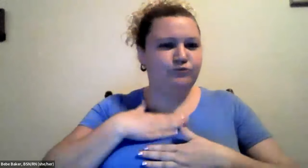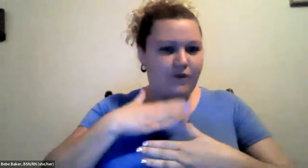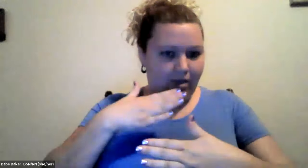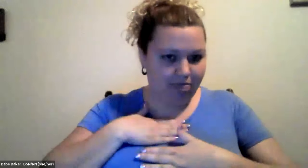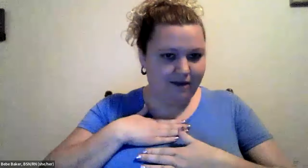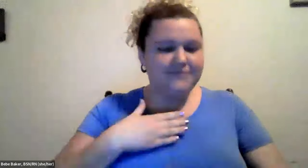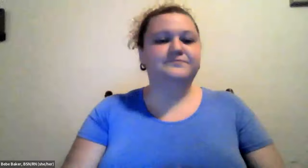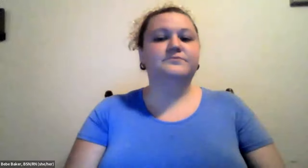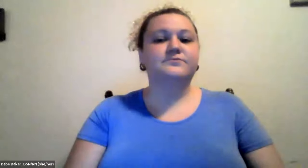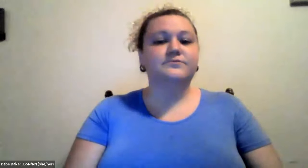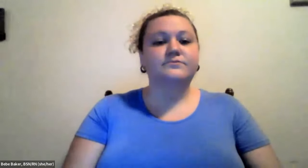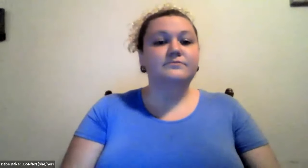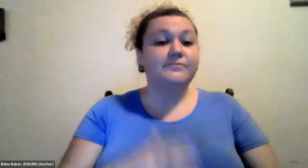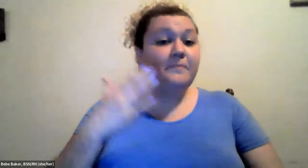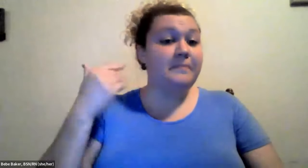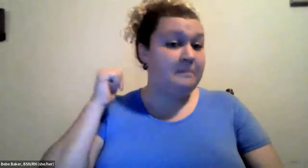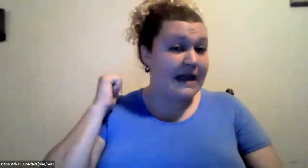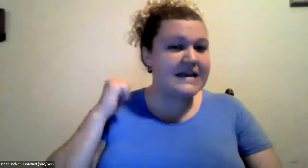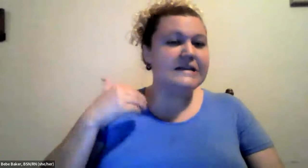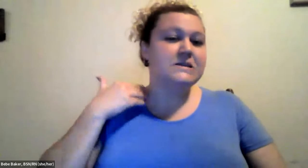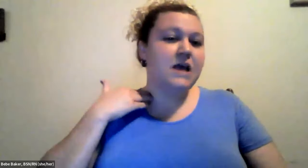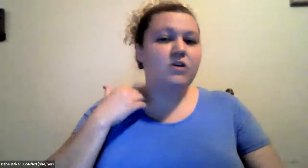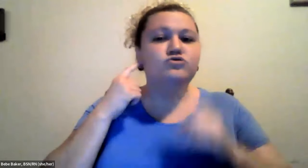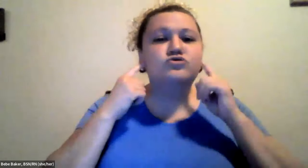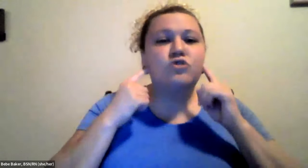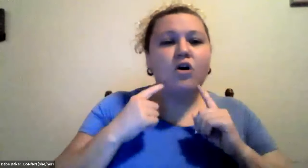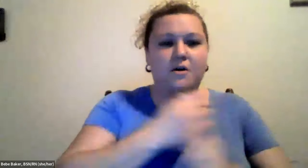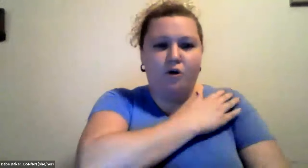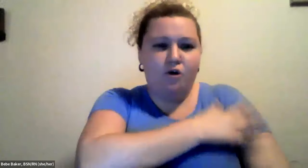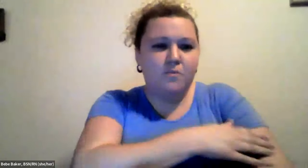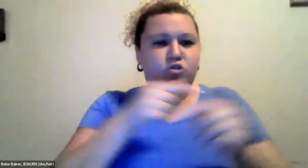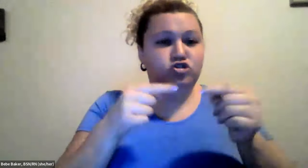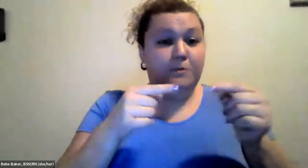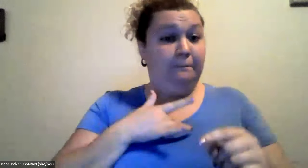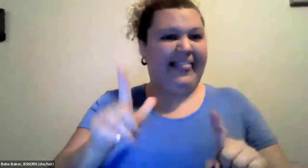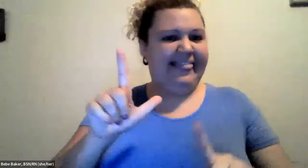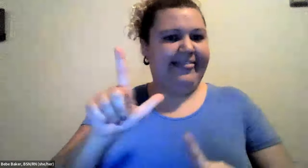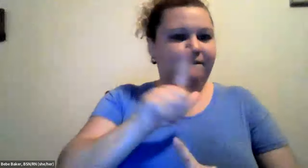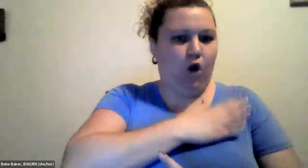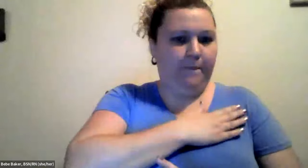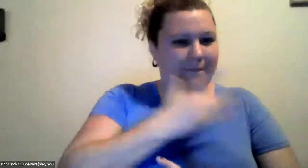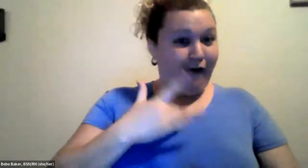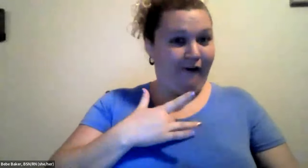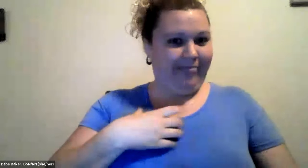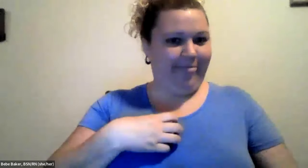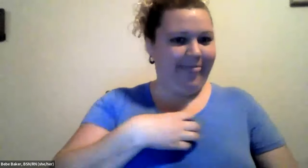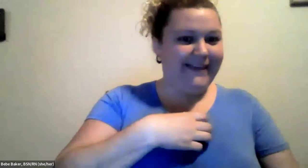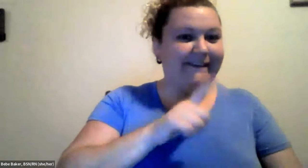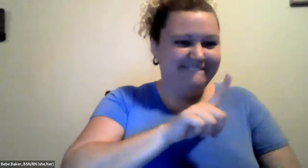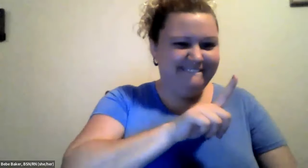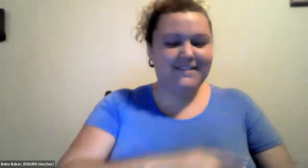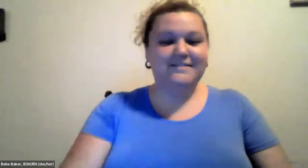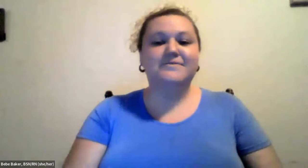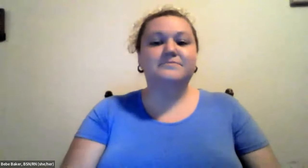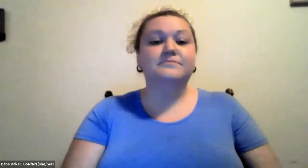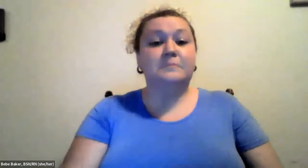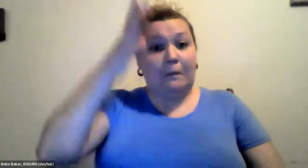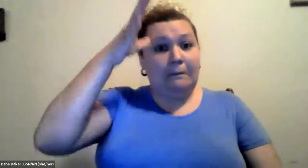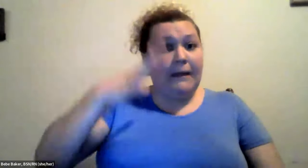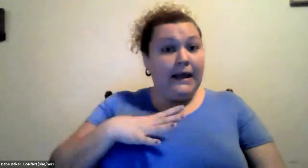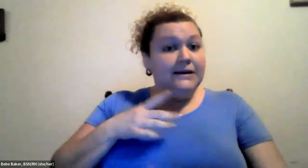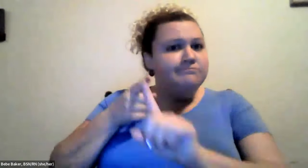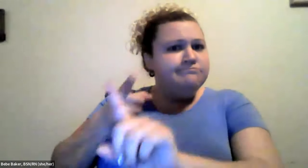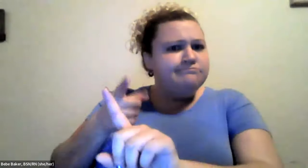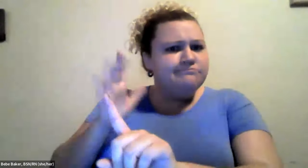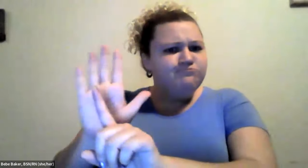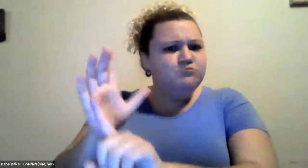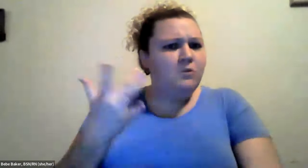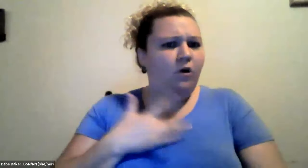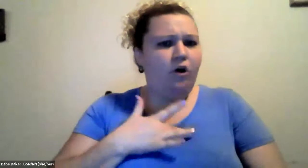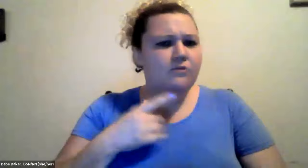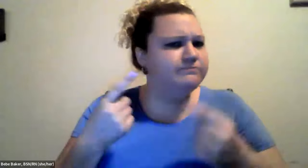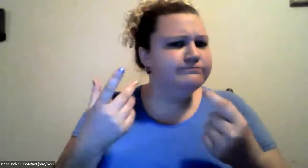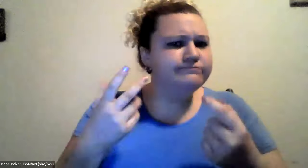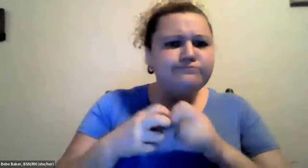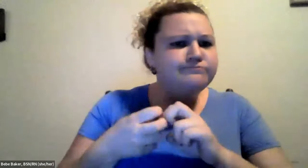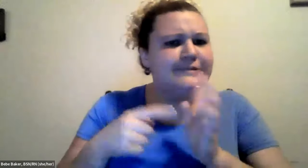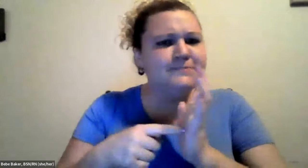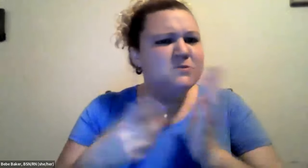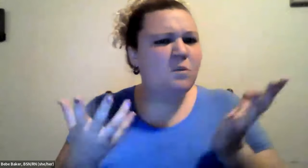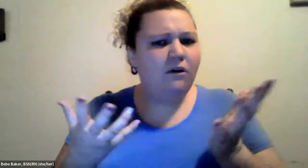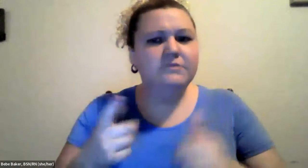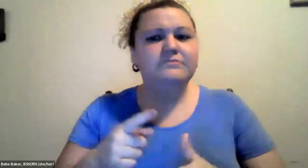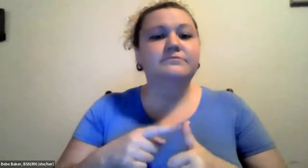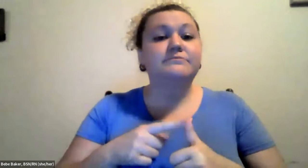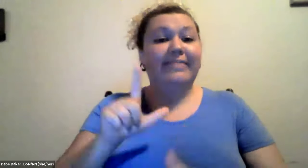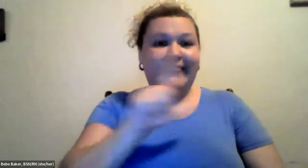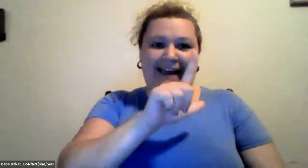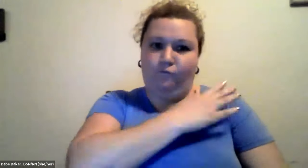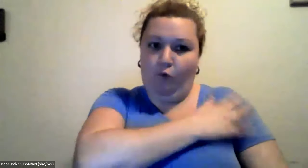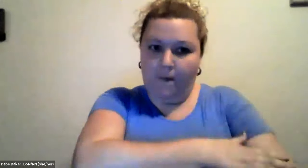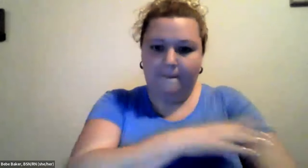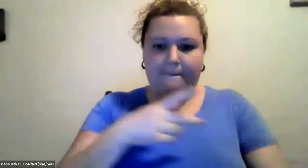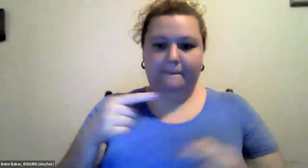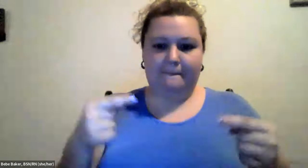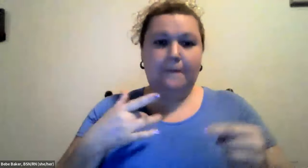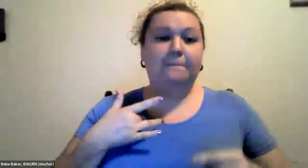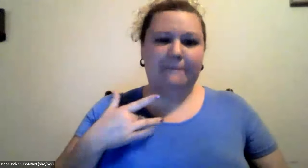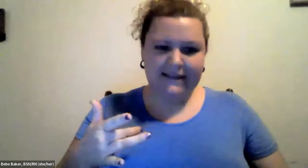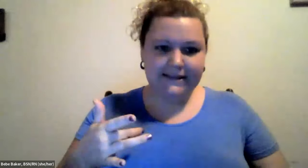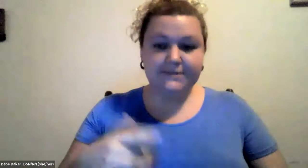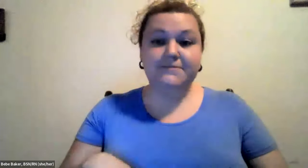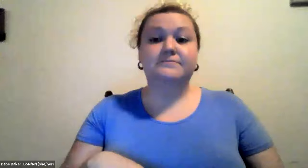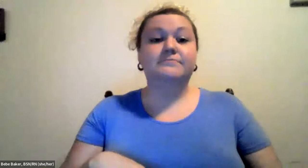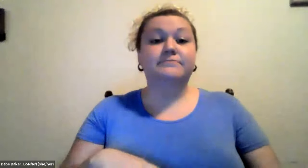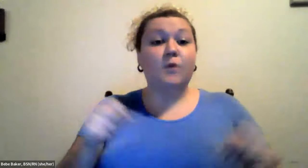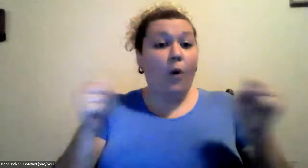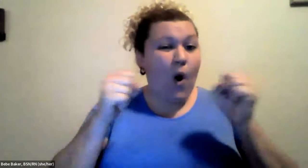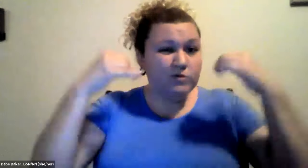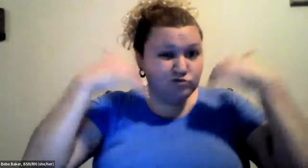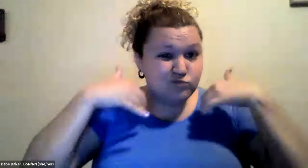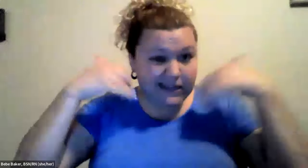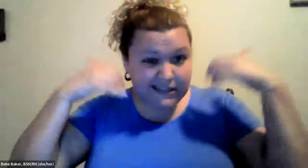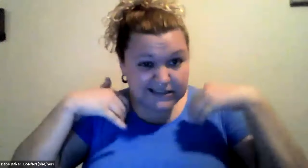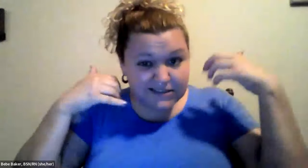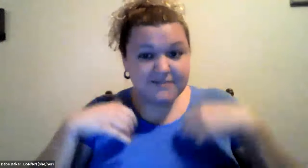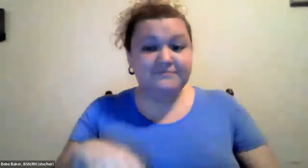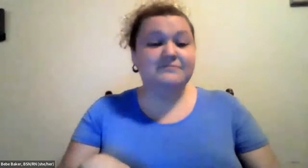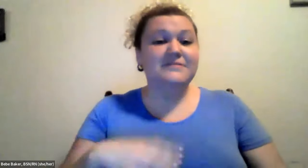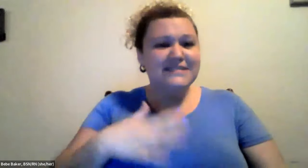Cristine Saunders: So short of breath is another shortness of breath back neck jaw and arm pain usually in the Left arm, because the heart is closer to the left arm specifically for men symptoms are left arm pain usually cold sweat.